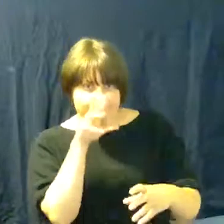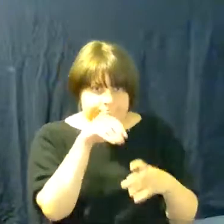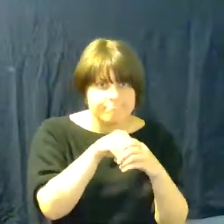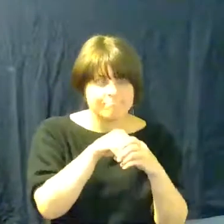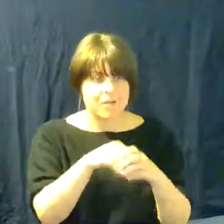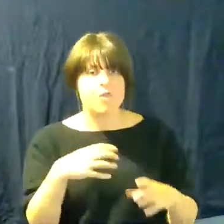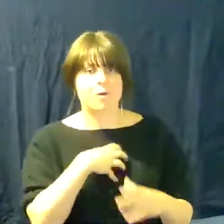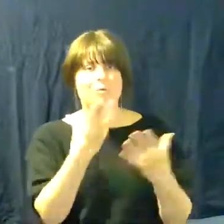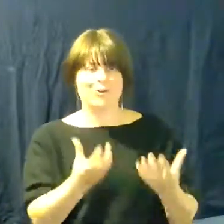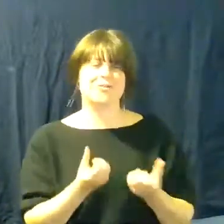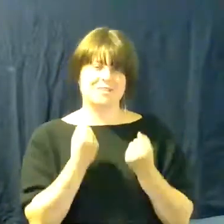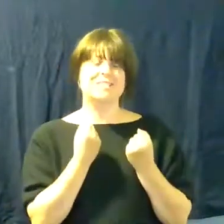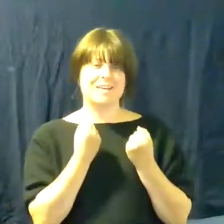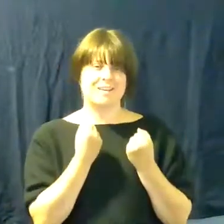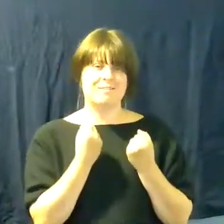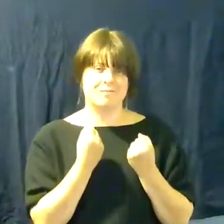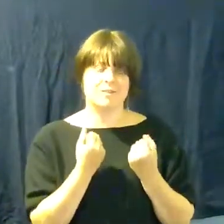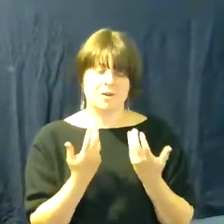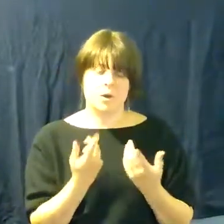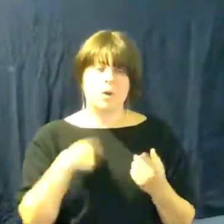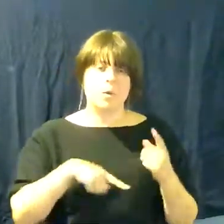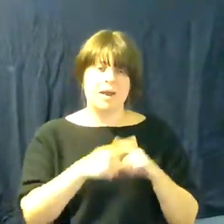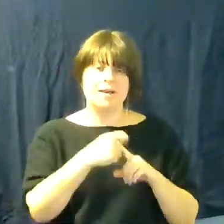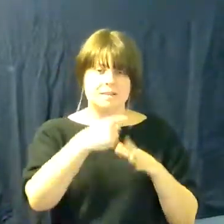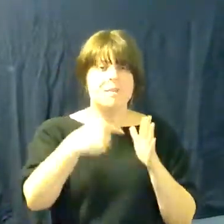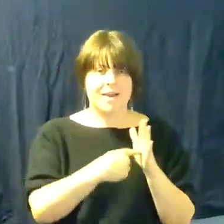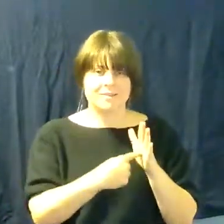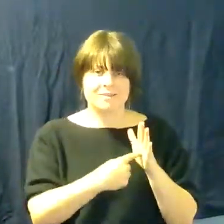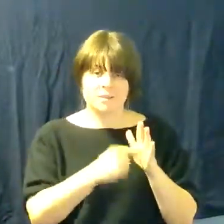. It is one of the things about mentoring, the more you put in, the more you get